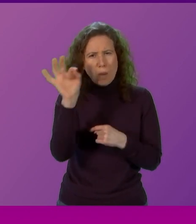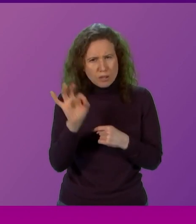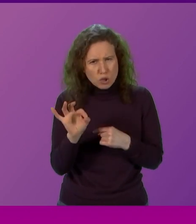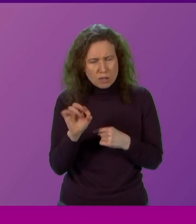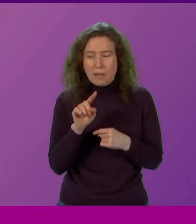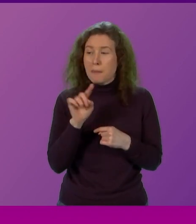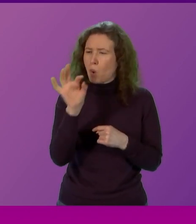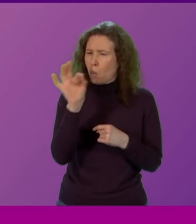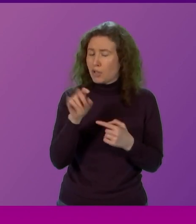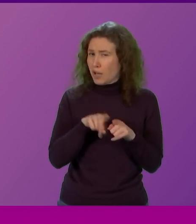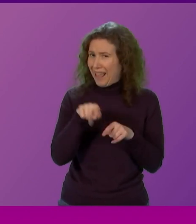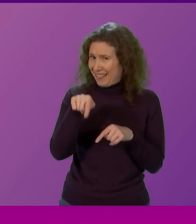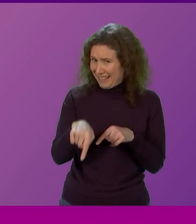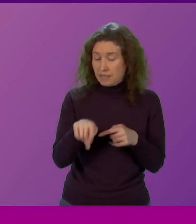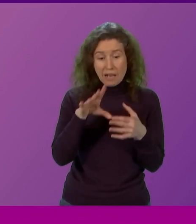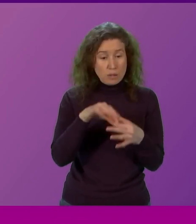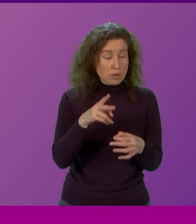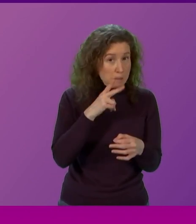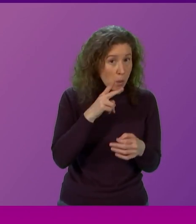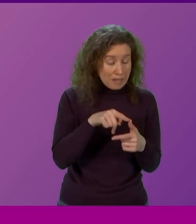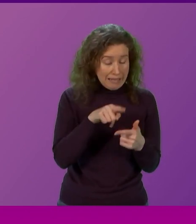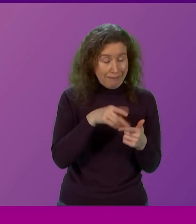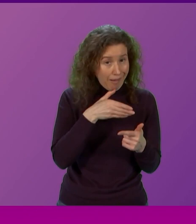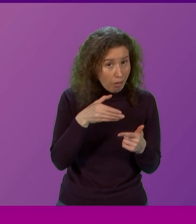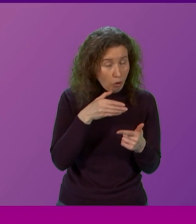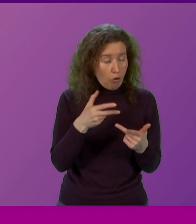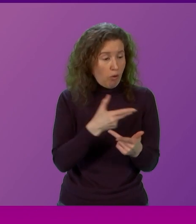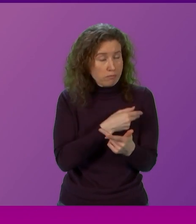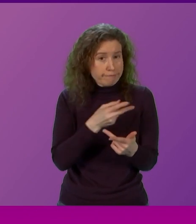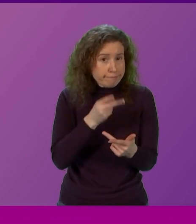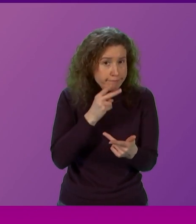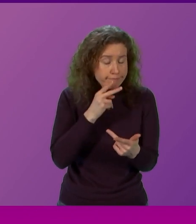Questions of that nature—which relate to smoking, alcohol, substance use and, yes,